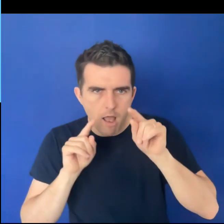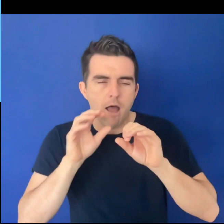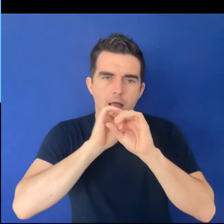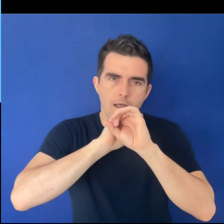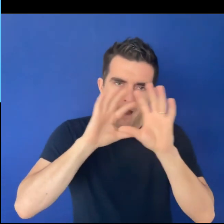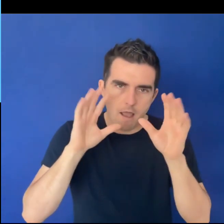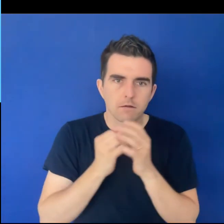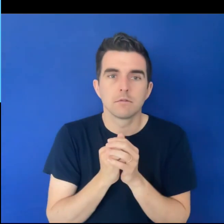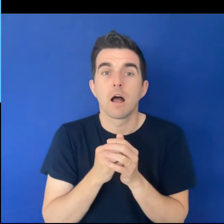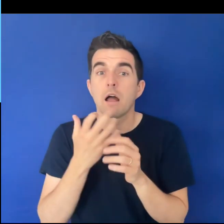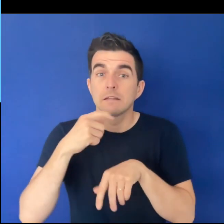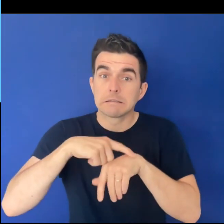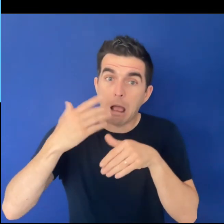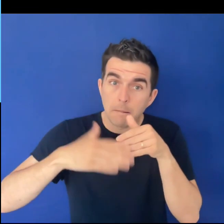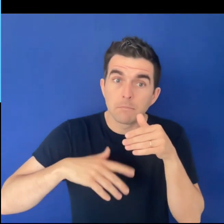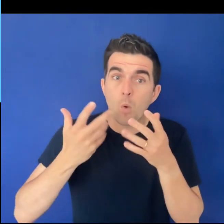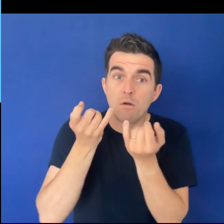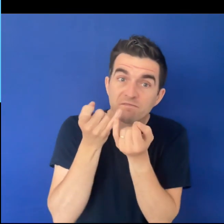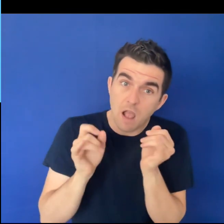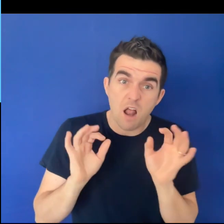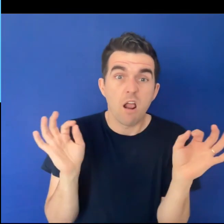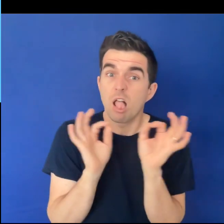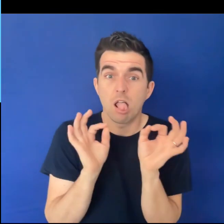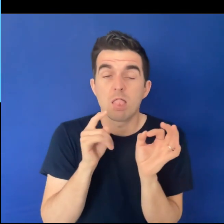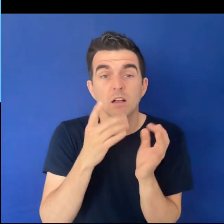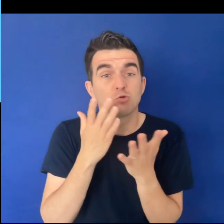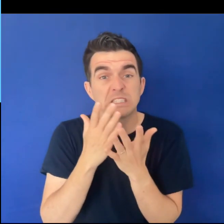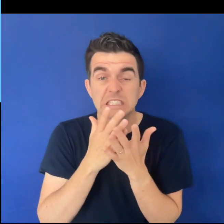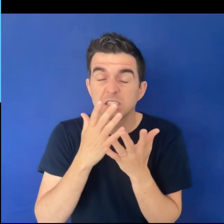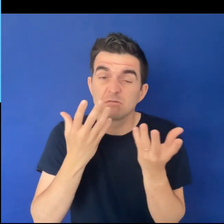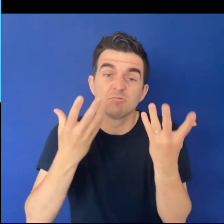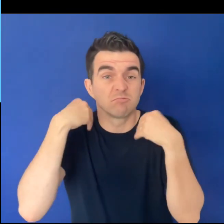There is no time limit or fail state in Rainbow Billy. This is a conscious